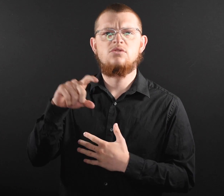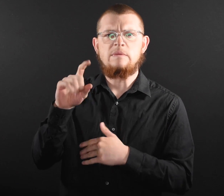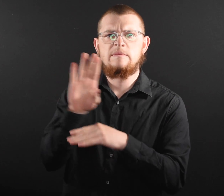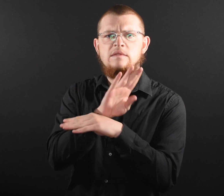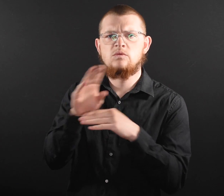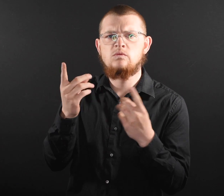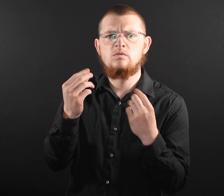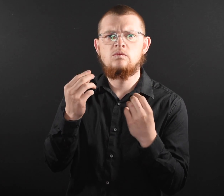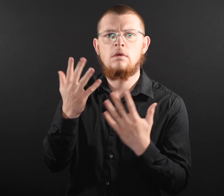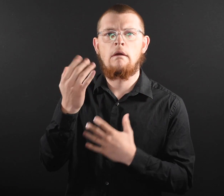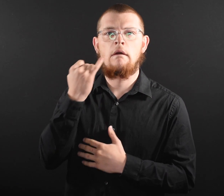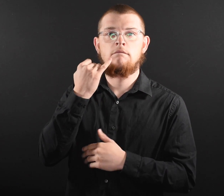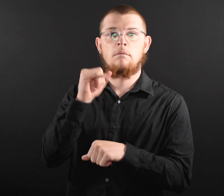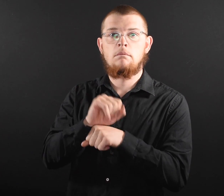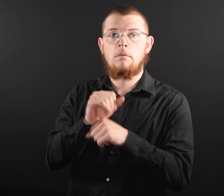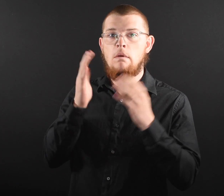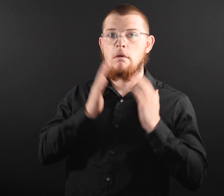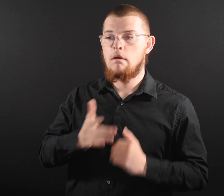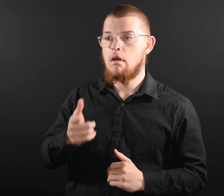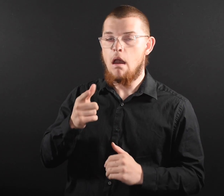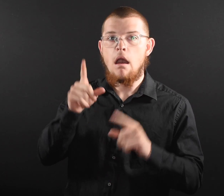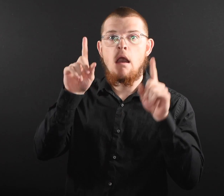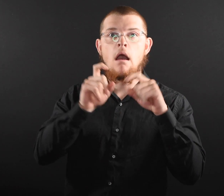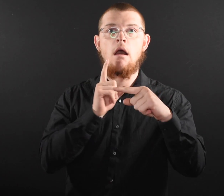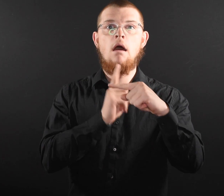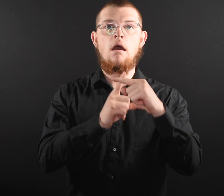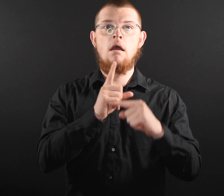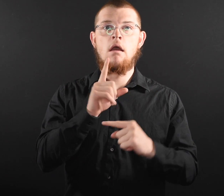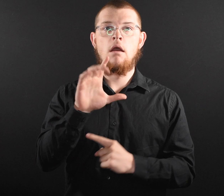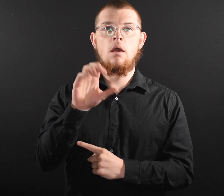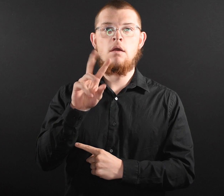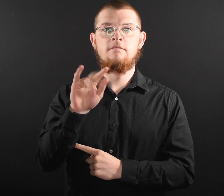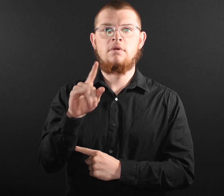What should businesses do if an employee tests positive for COVID-19?